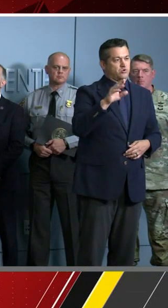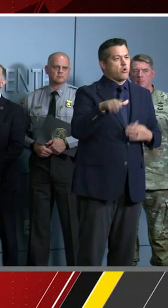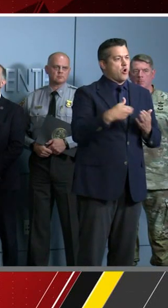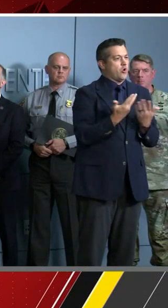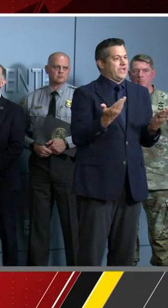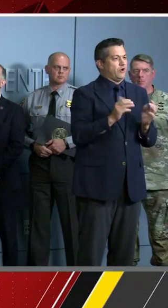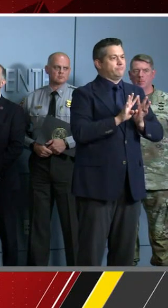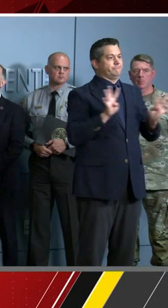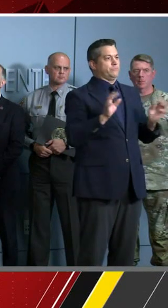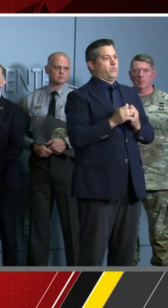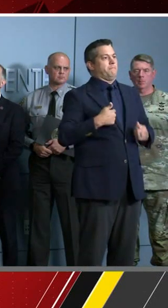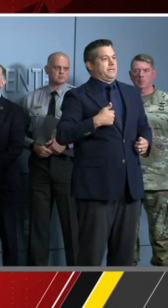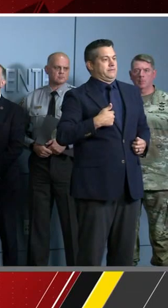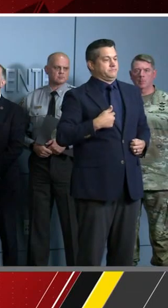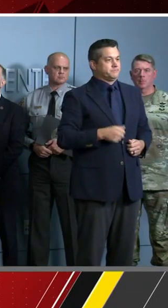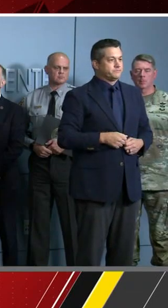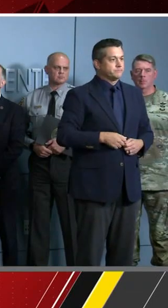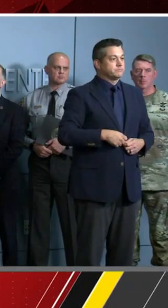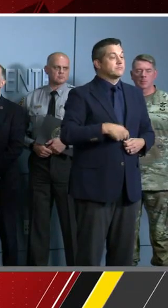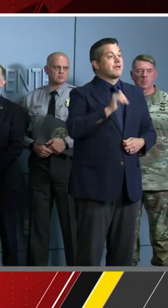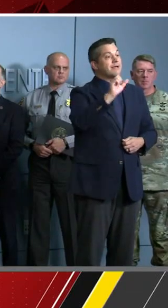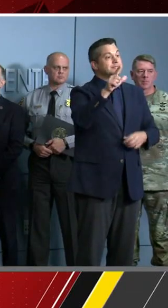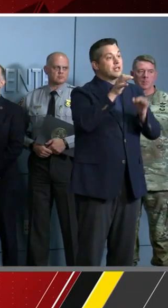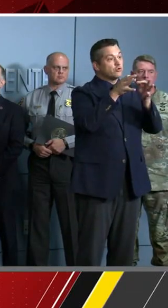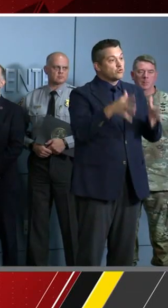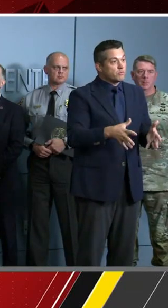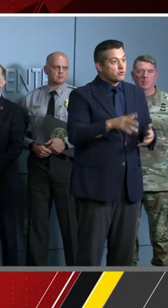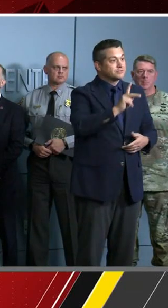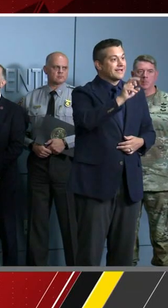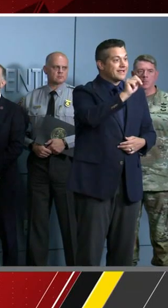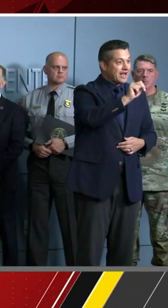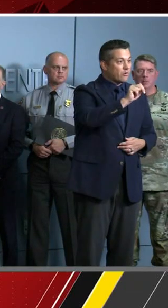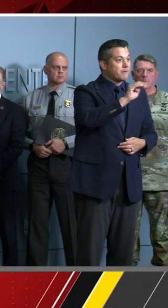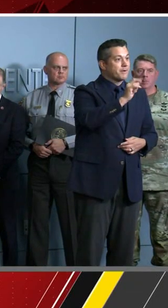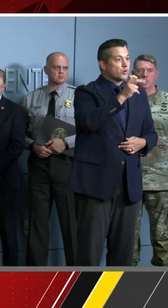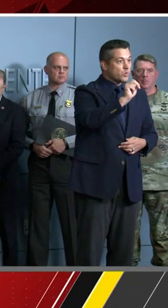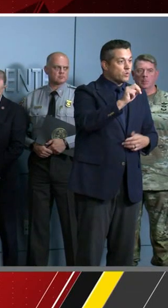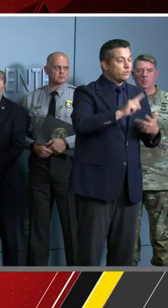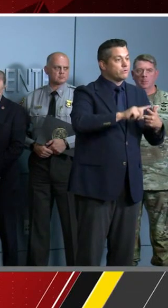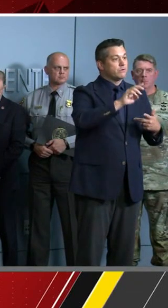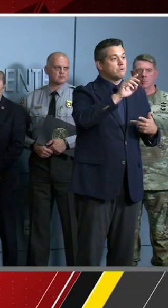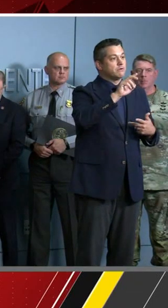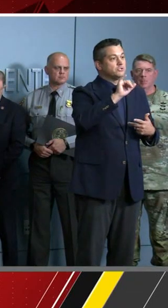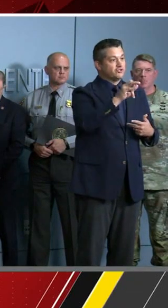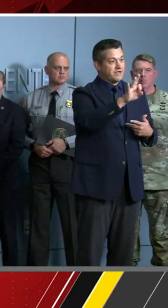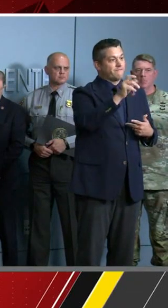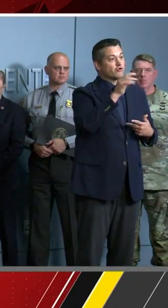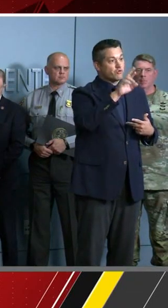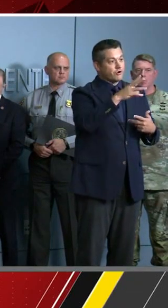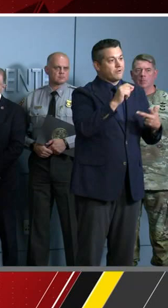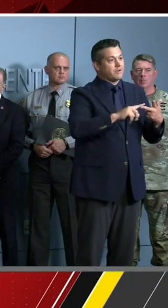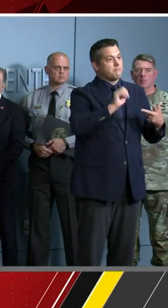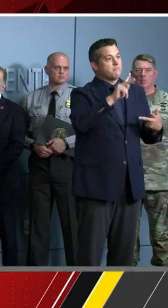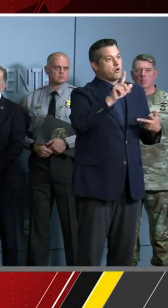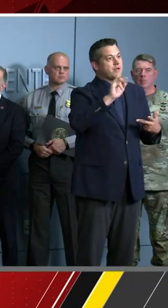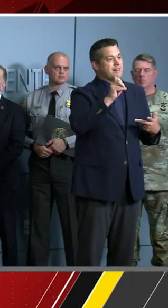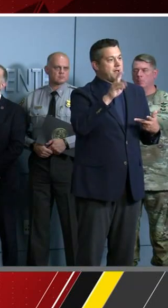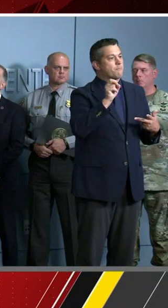American Sign Language interpreter are Karen Magoon.